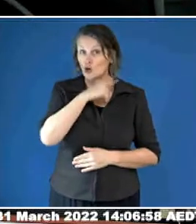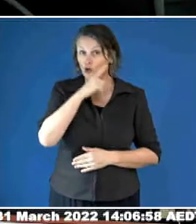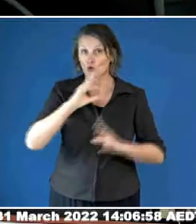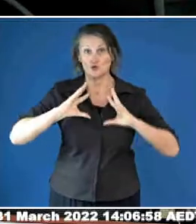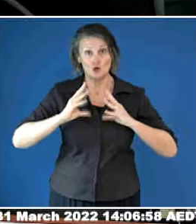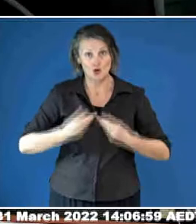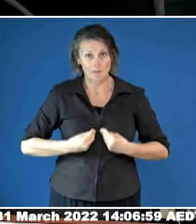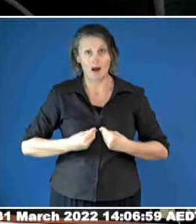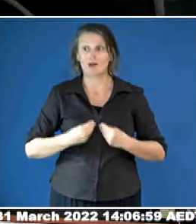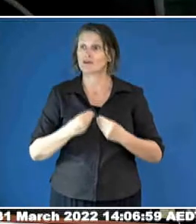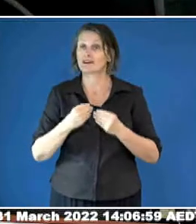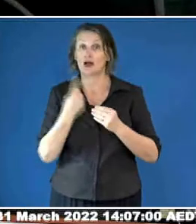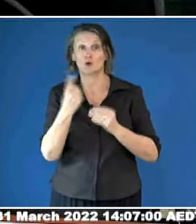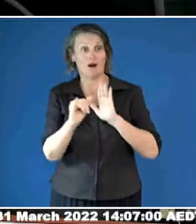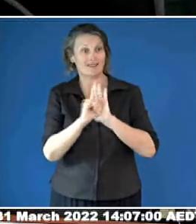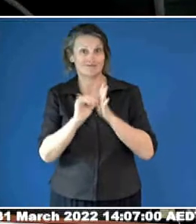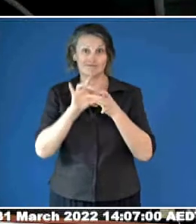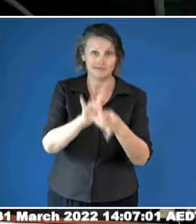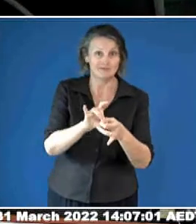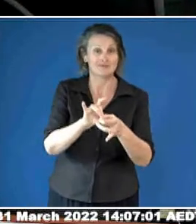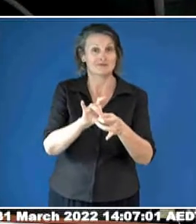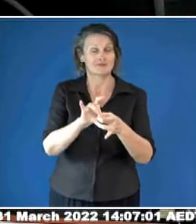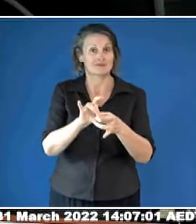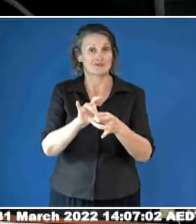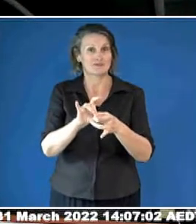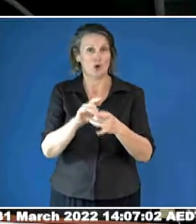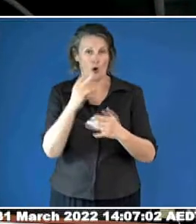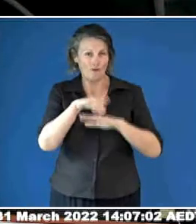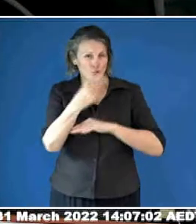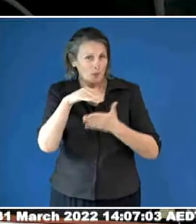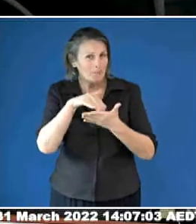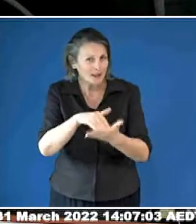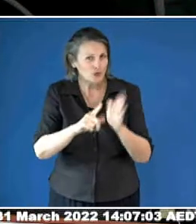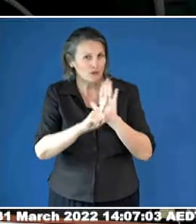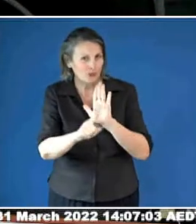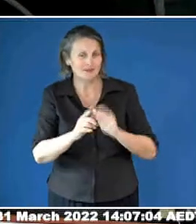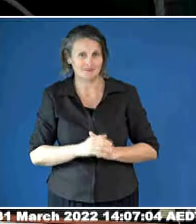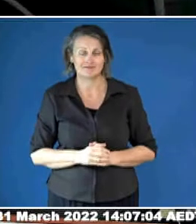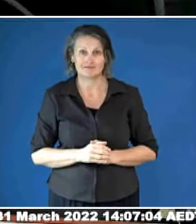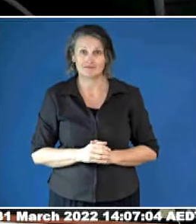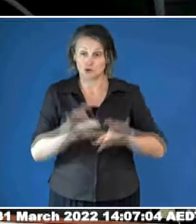You have affiliate organisations and networks of women with disability in most states and territories in Australia.